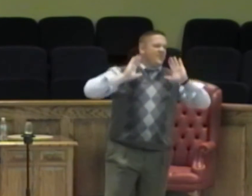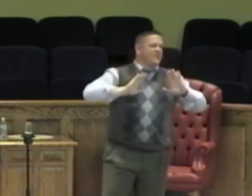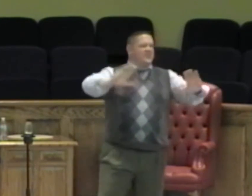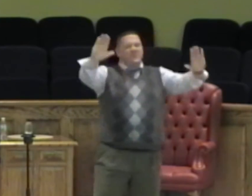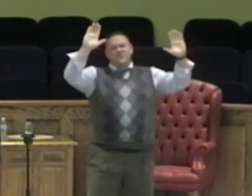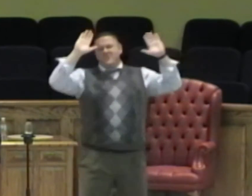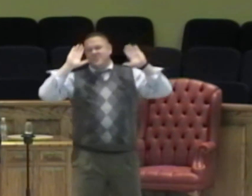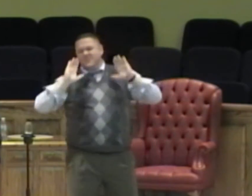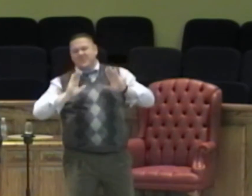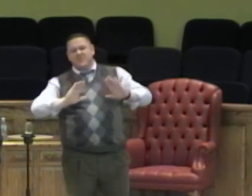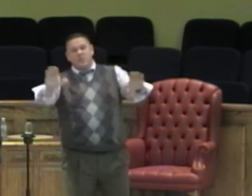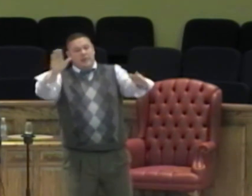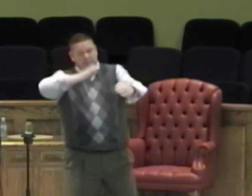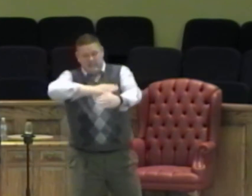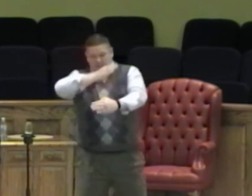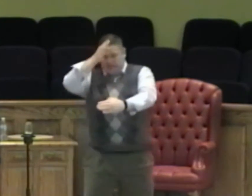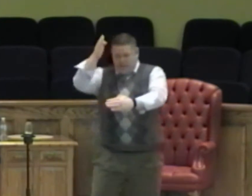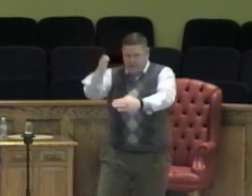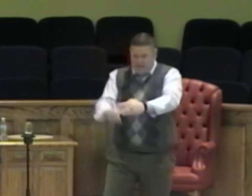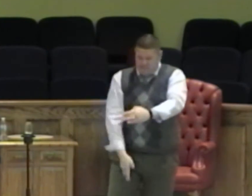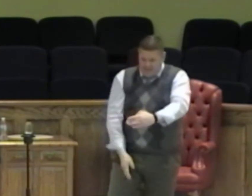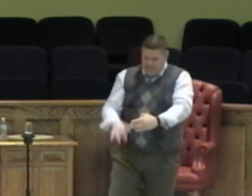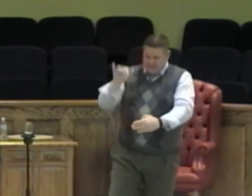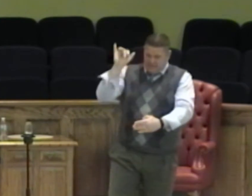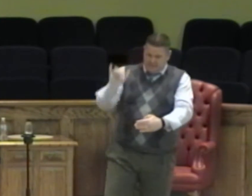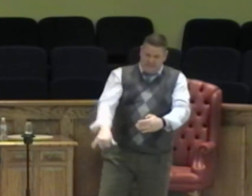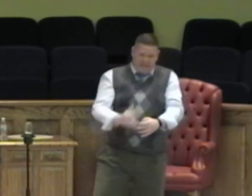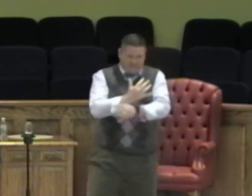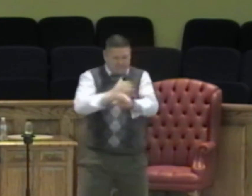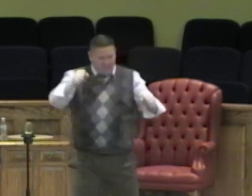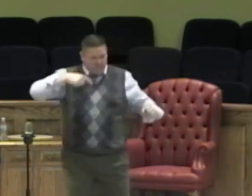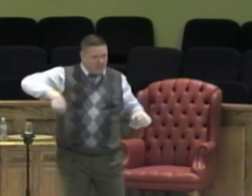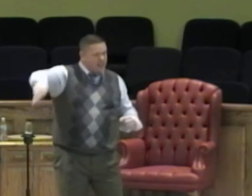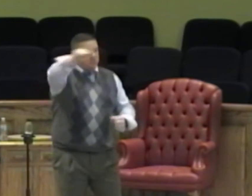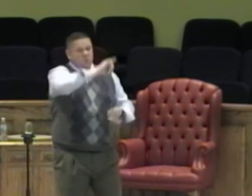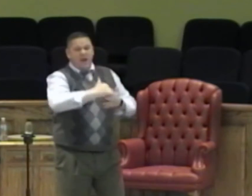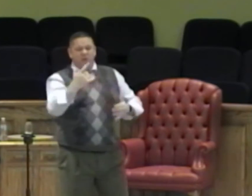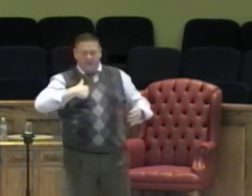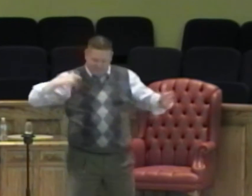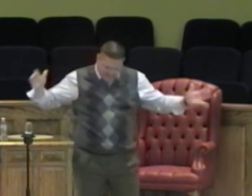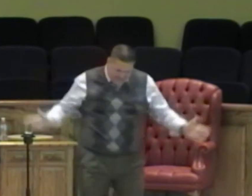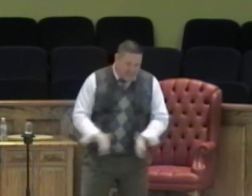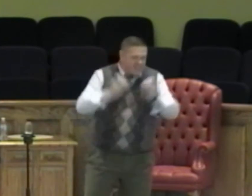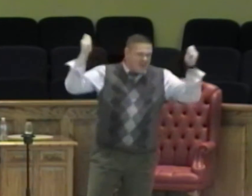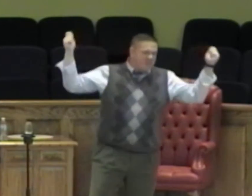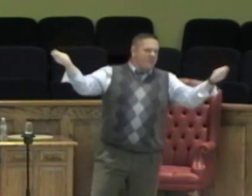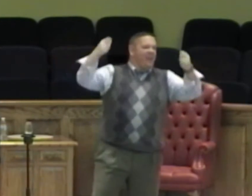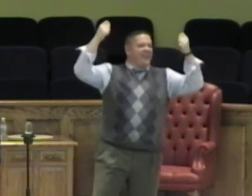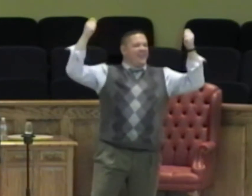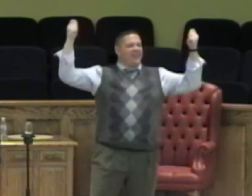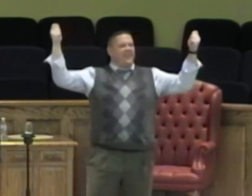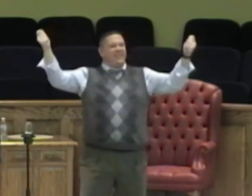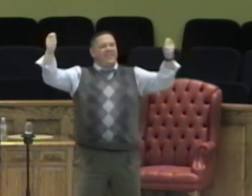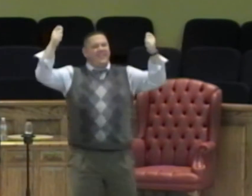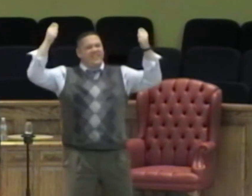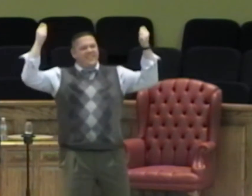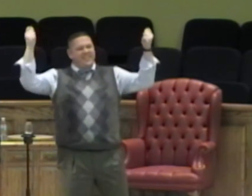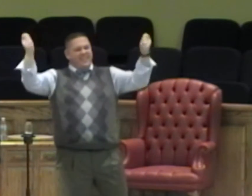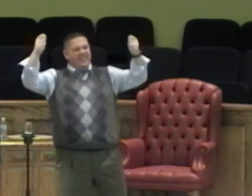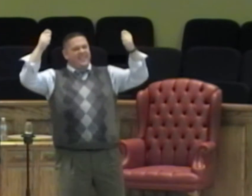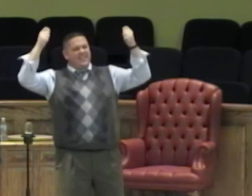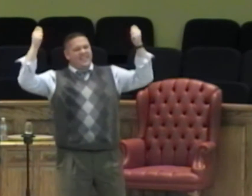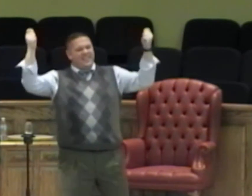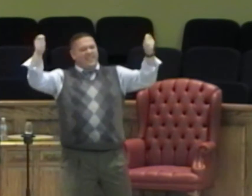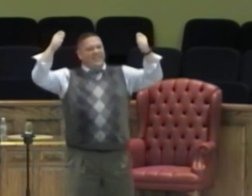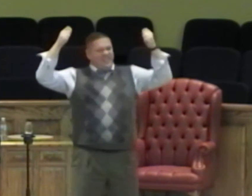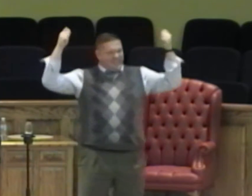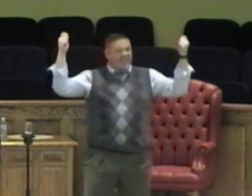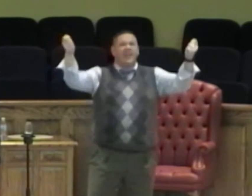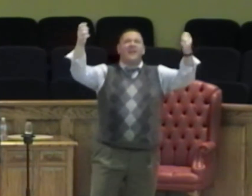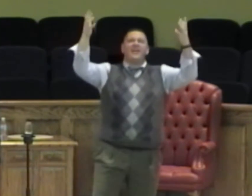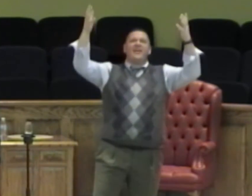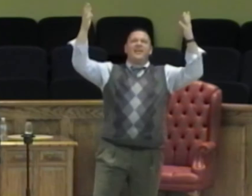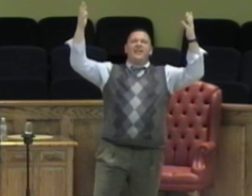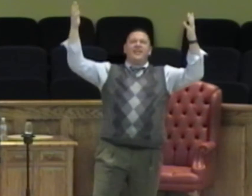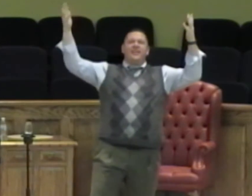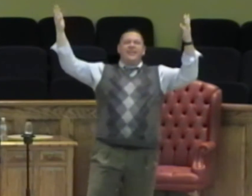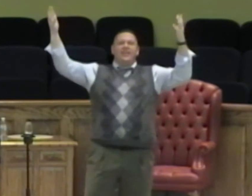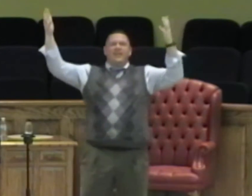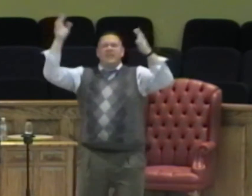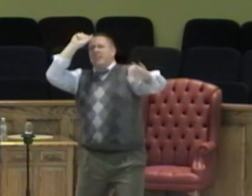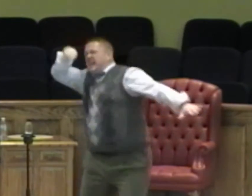But it's the ending that can save you and that's why we celebrate